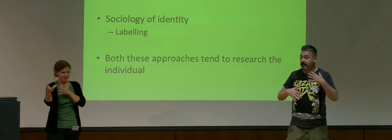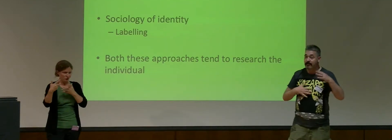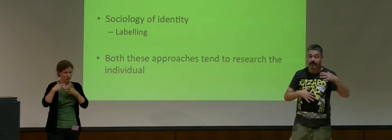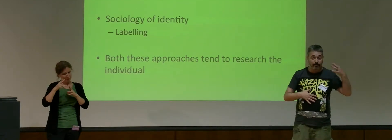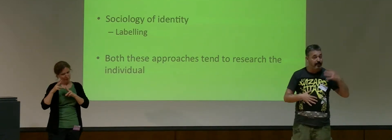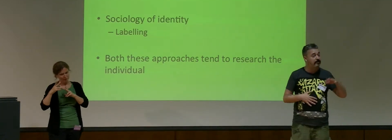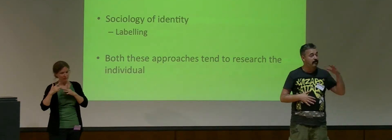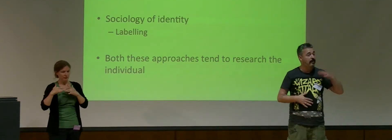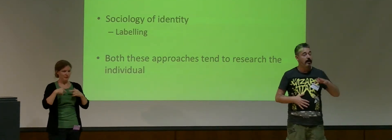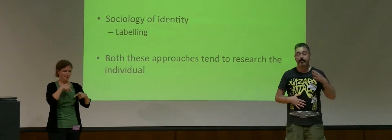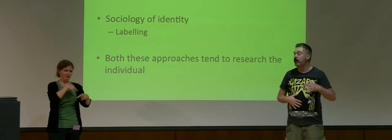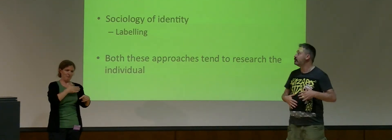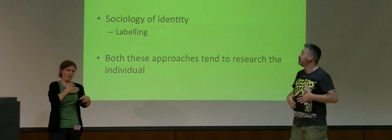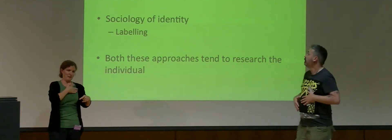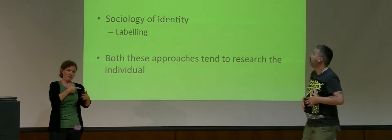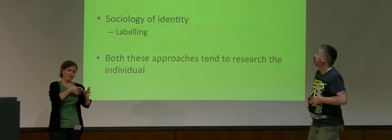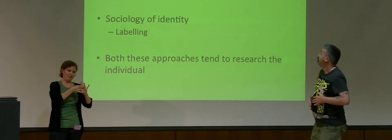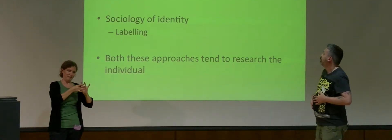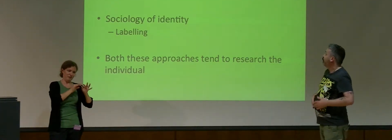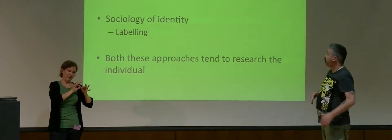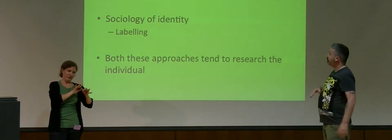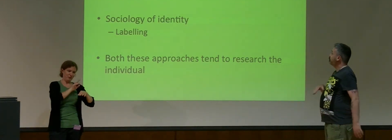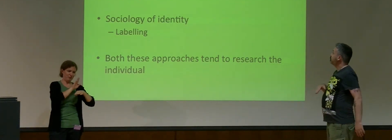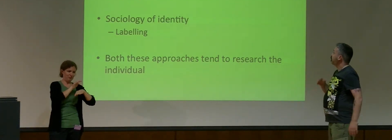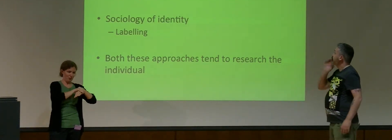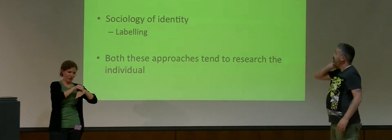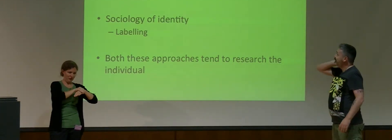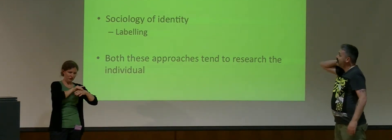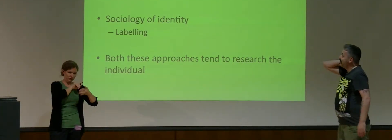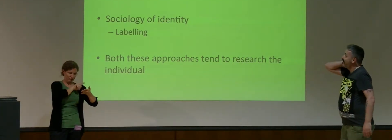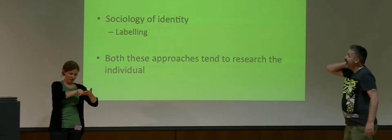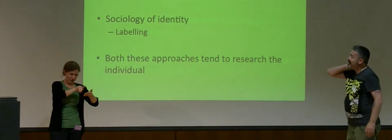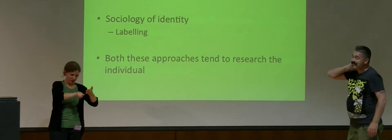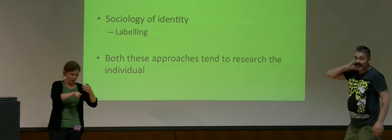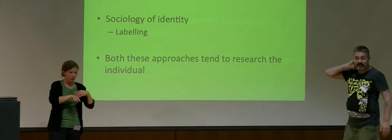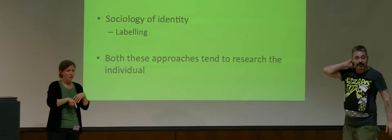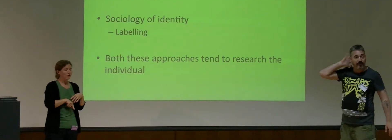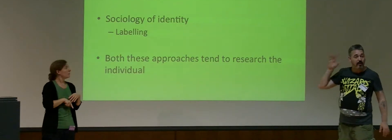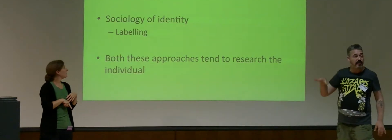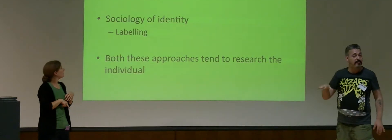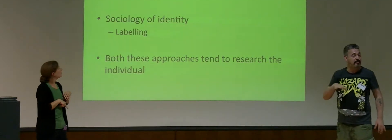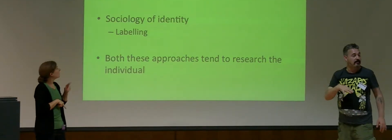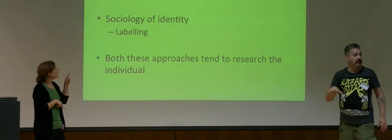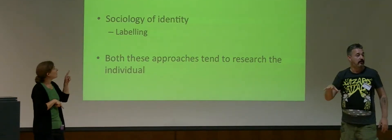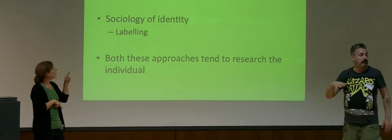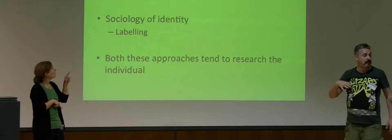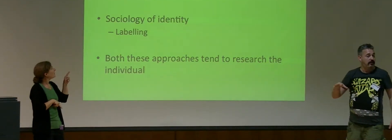this is the British approach. Research on sexually and gender, it’s tended to focus